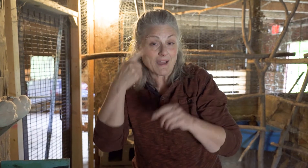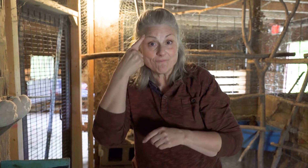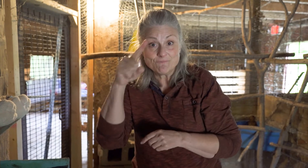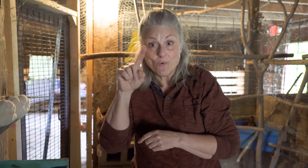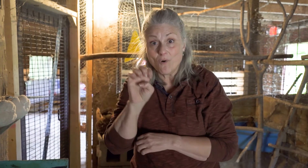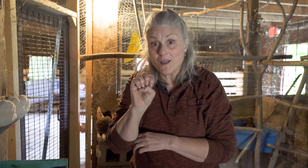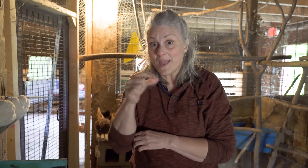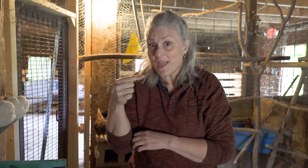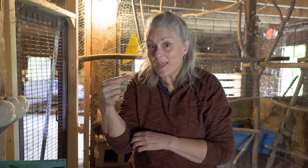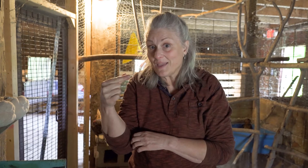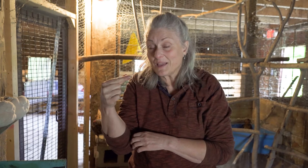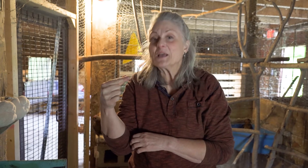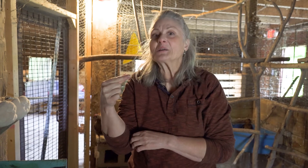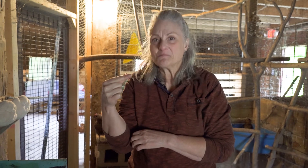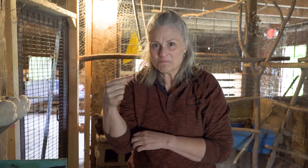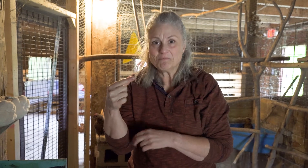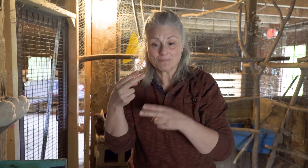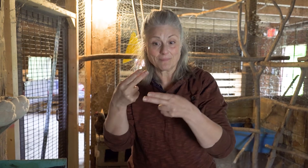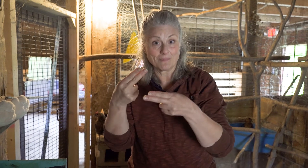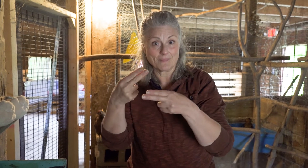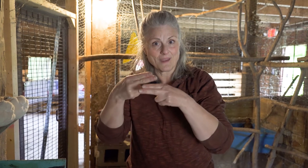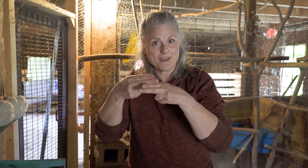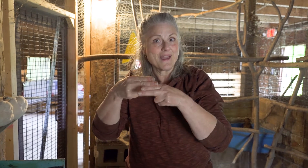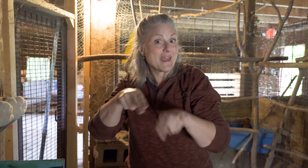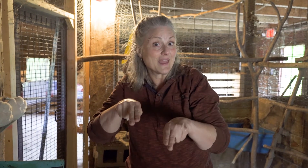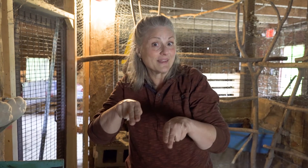Do you know what the sign is for egg? It's like this.